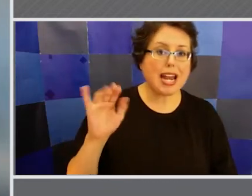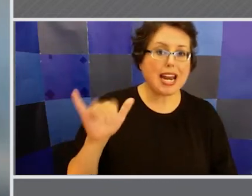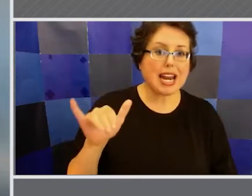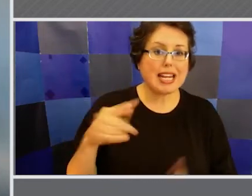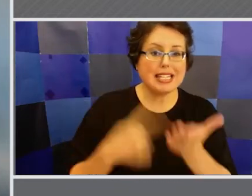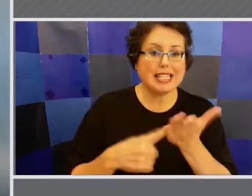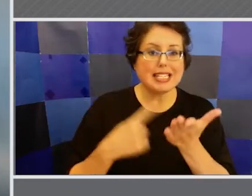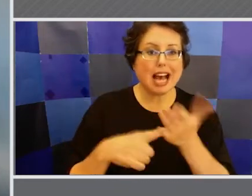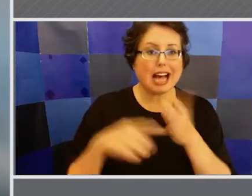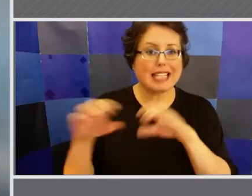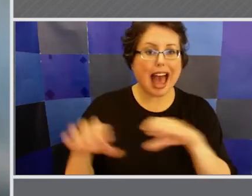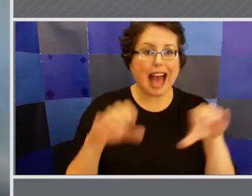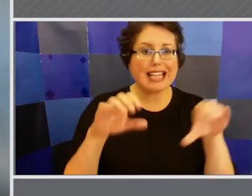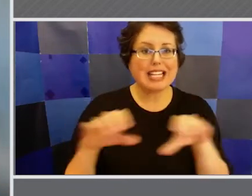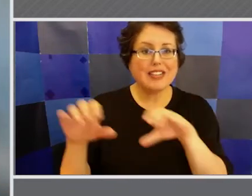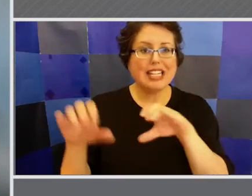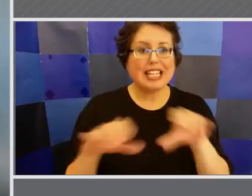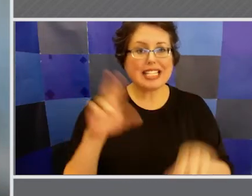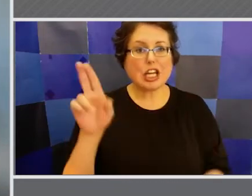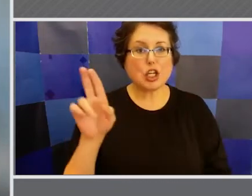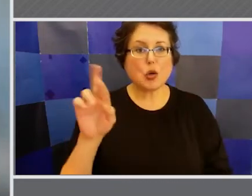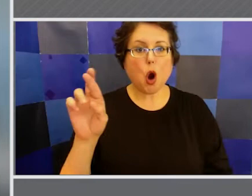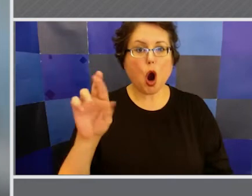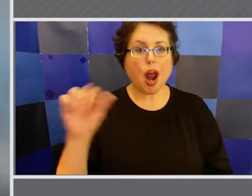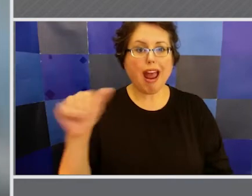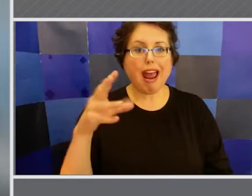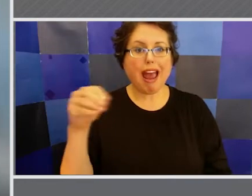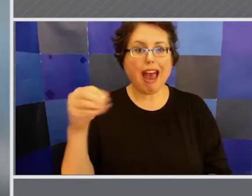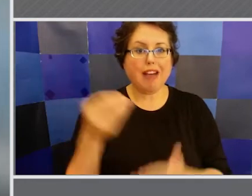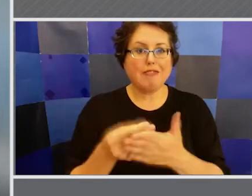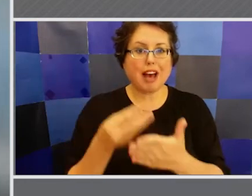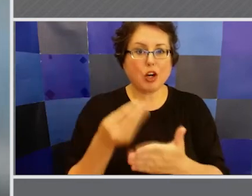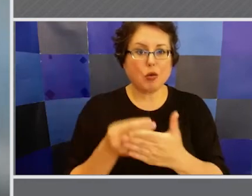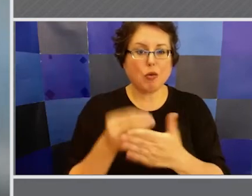the activities that you are a and our federal dollars that come through the capital budget.